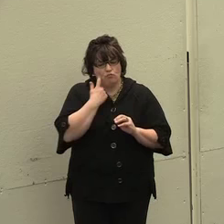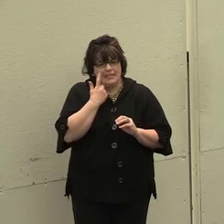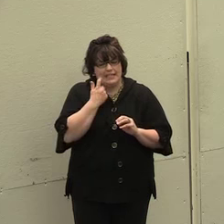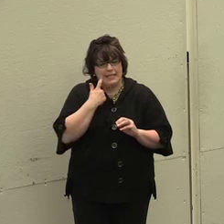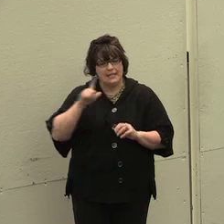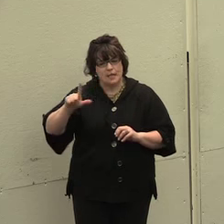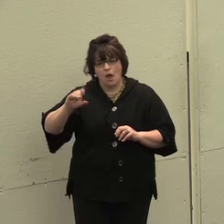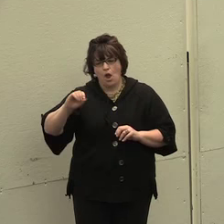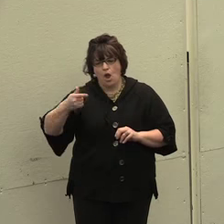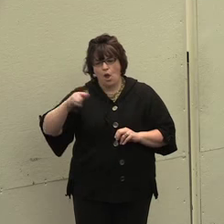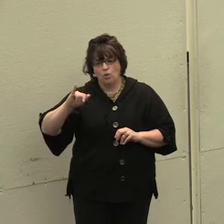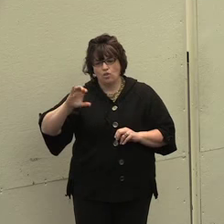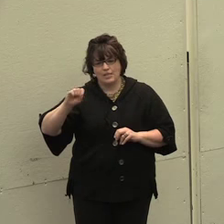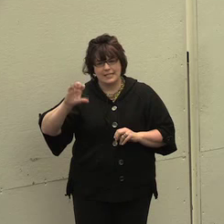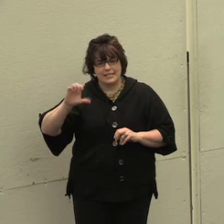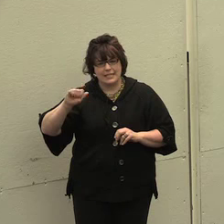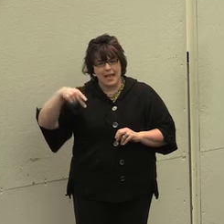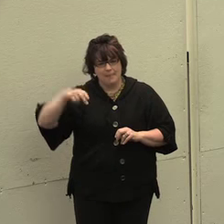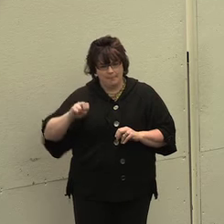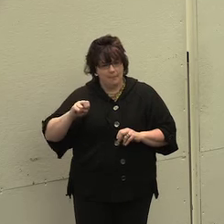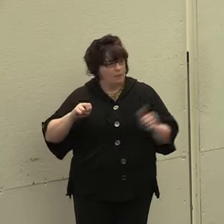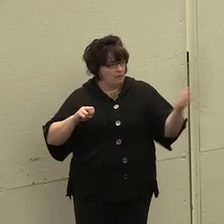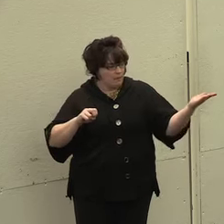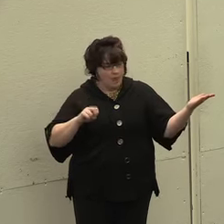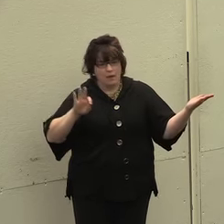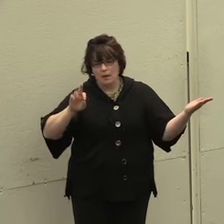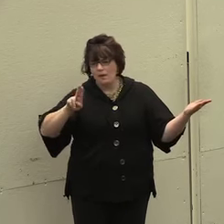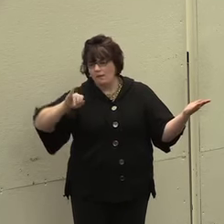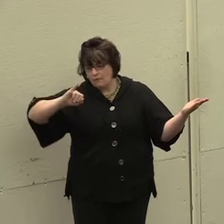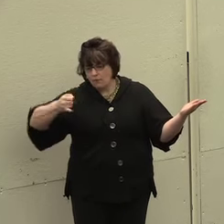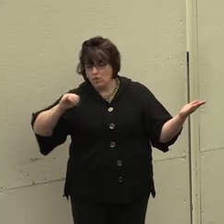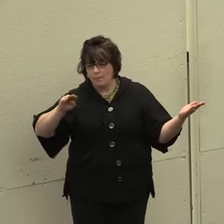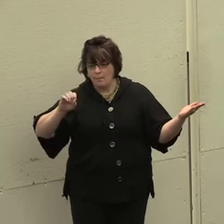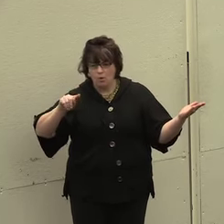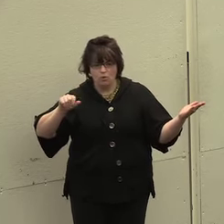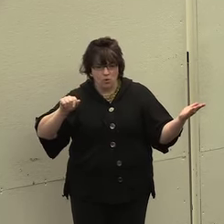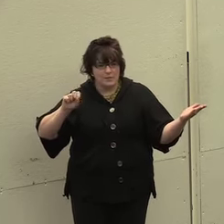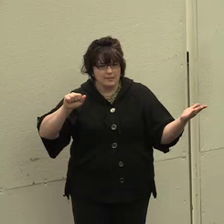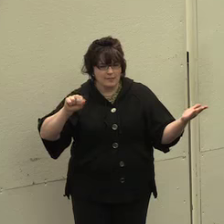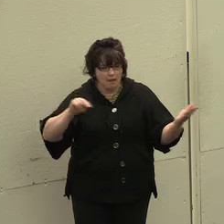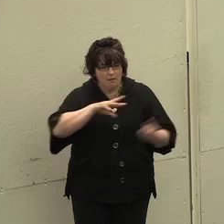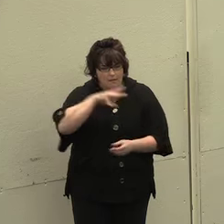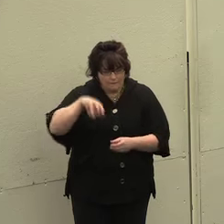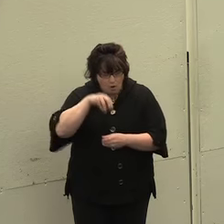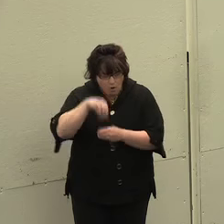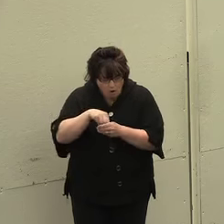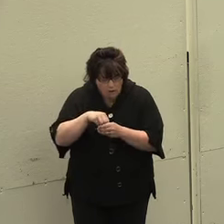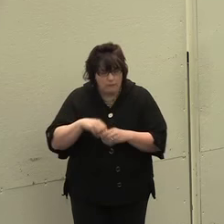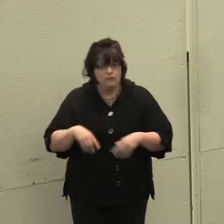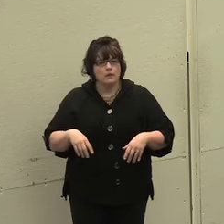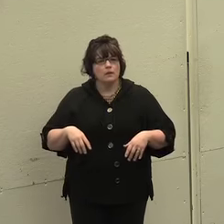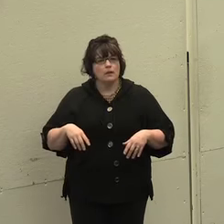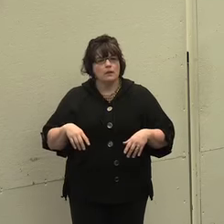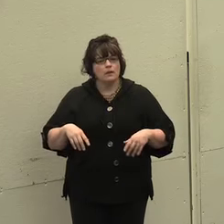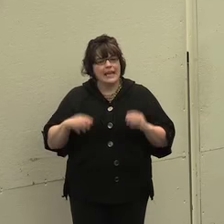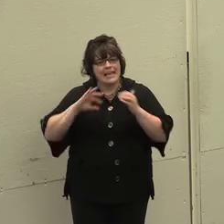that Mr. Fujimoto has been involved with is actually the way in which the notion of clusters